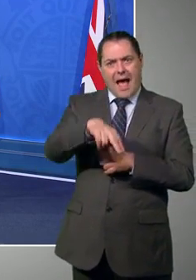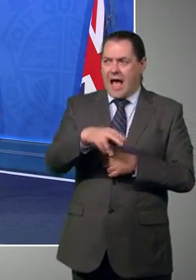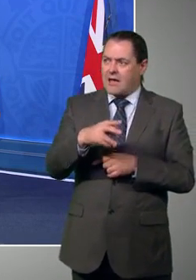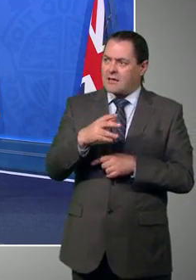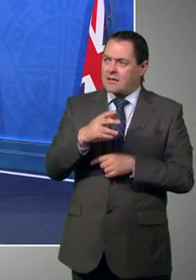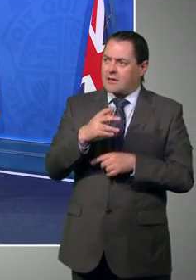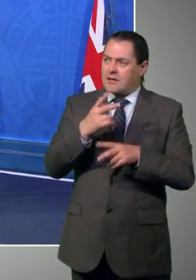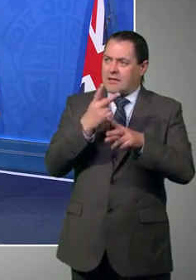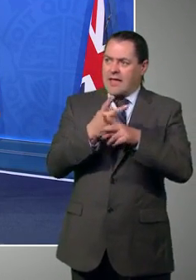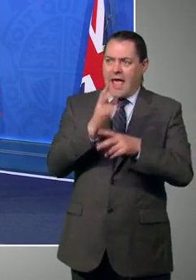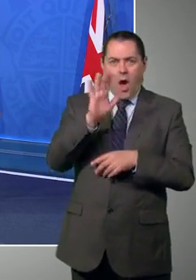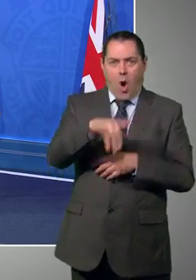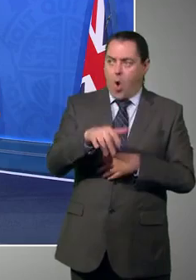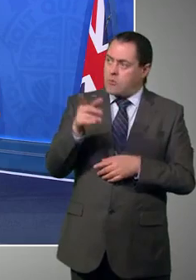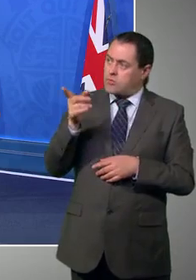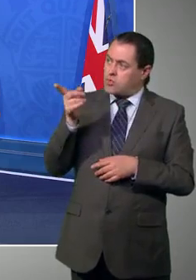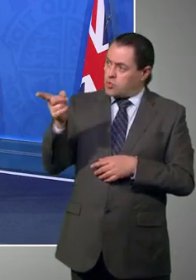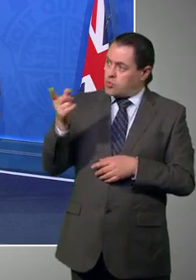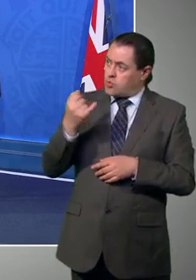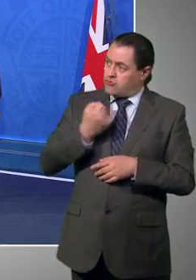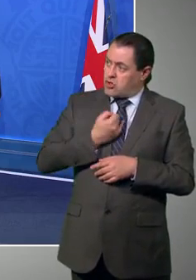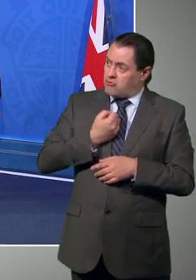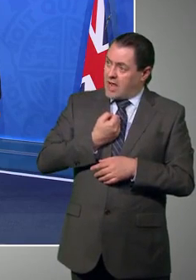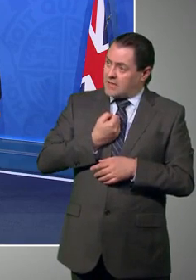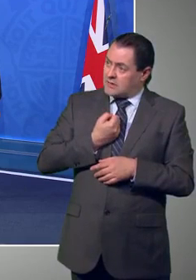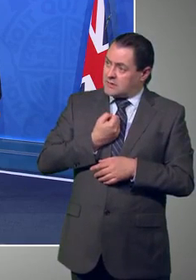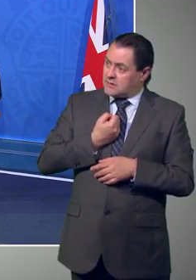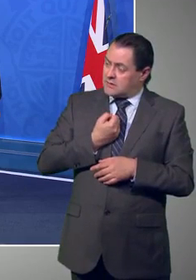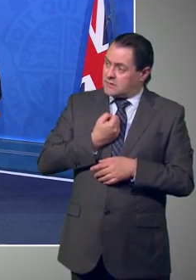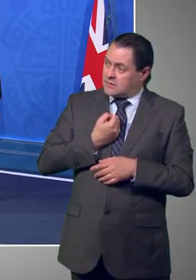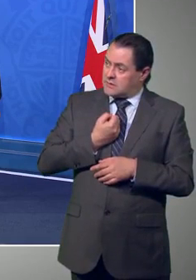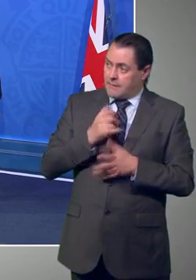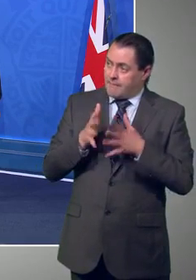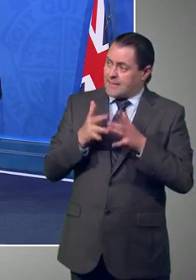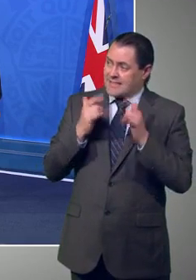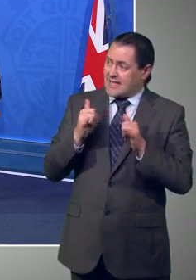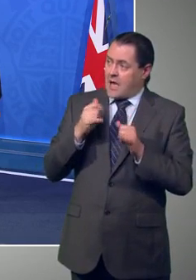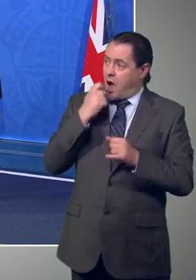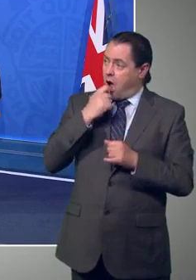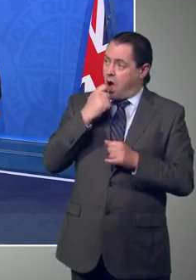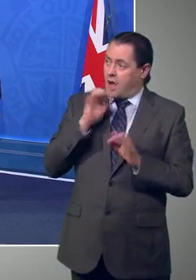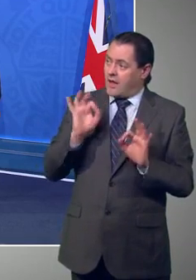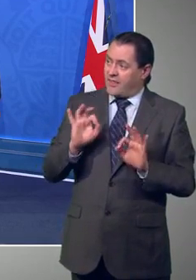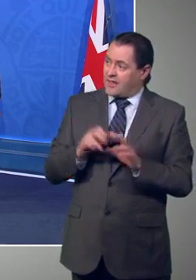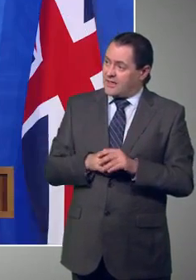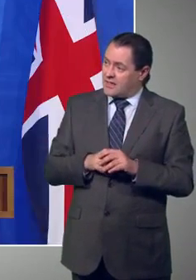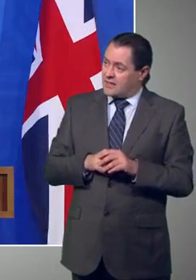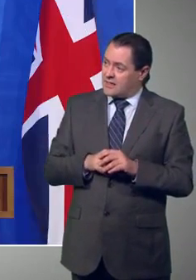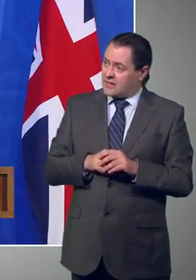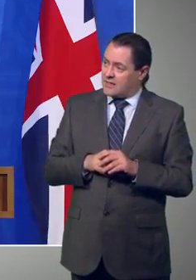that your biggest regret in this pandemic. Well, the thing is Beth on that I mean, I've